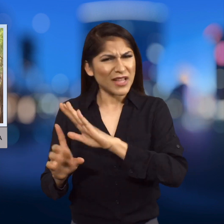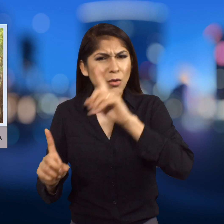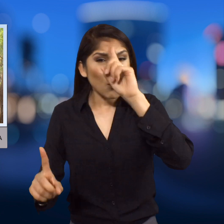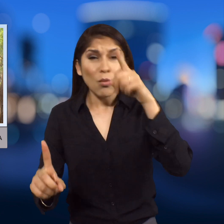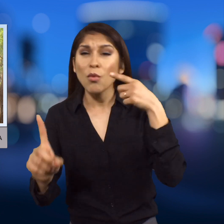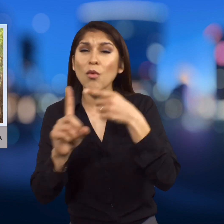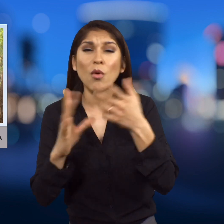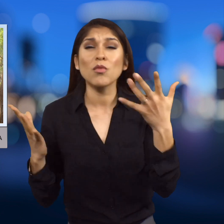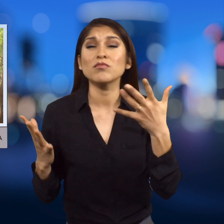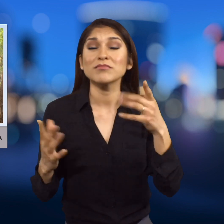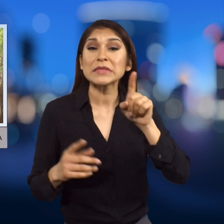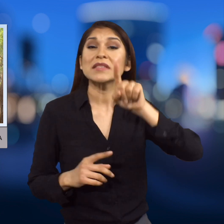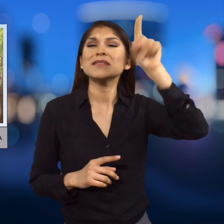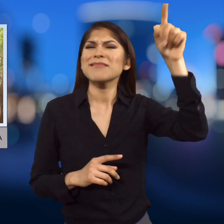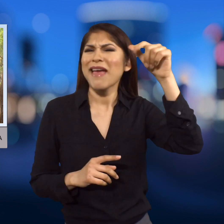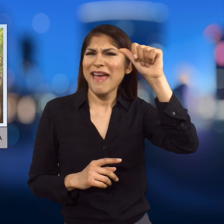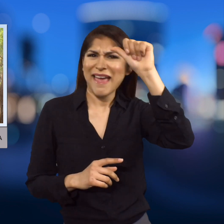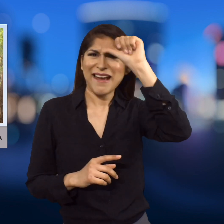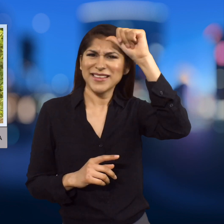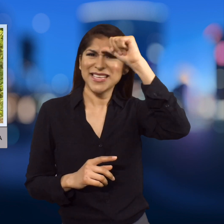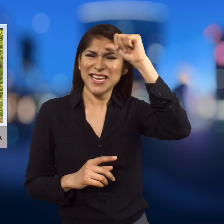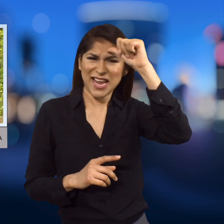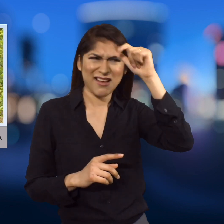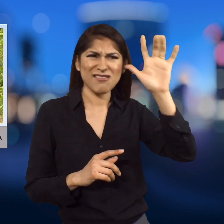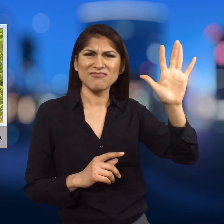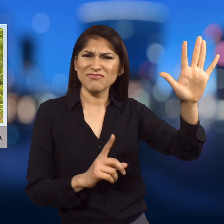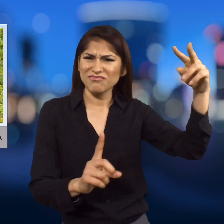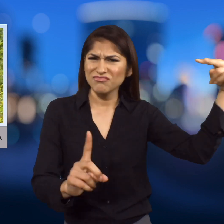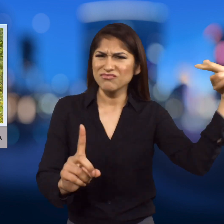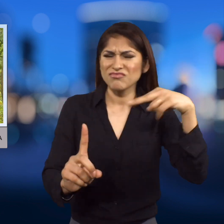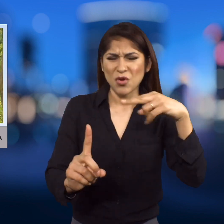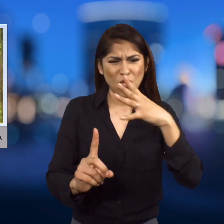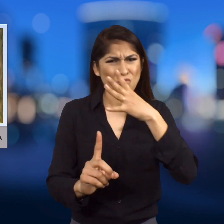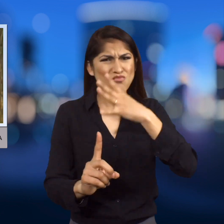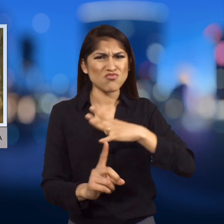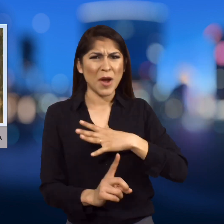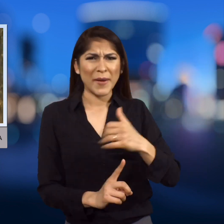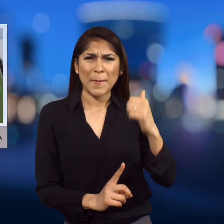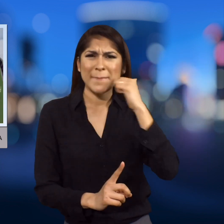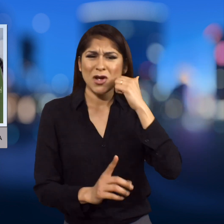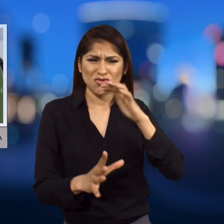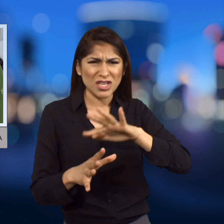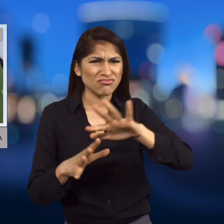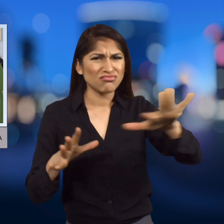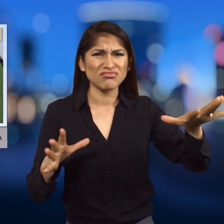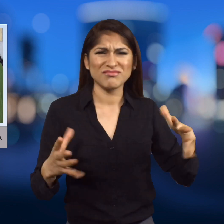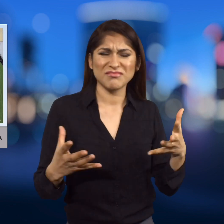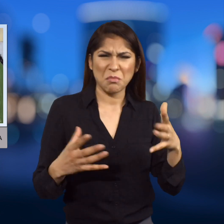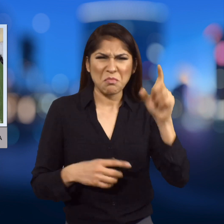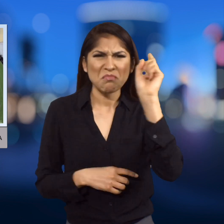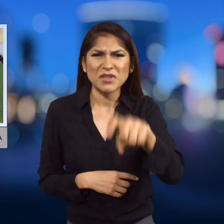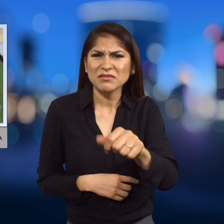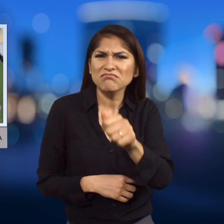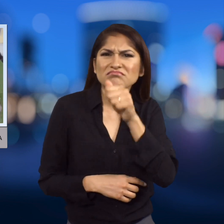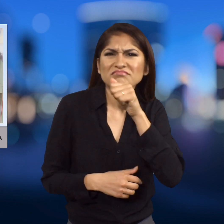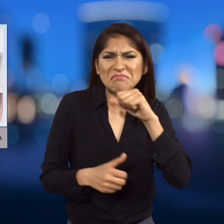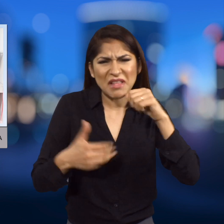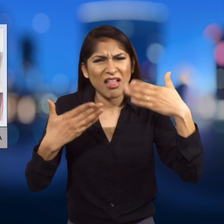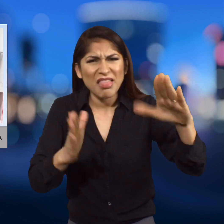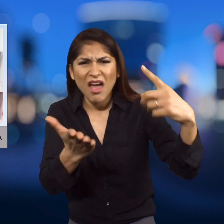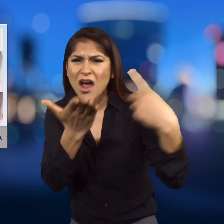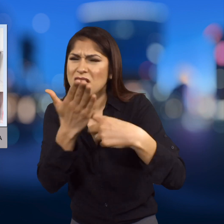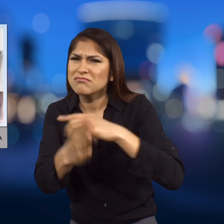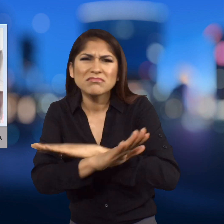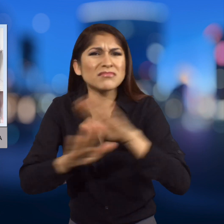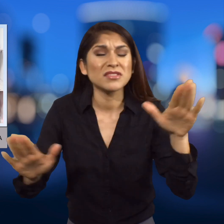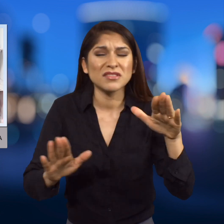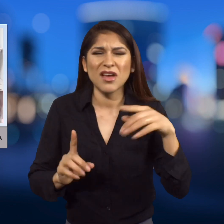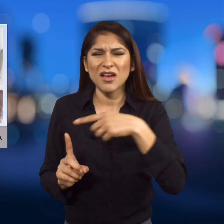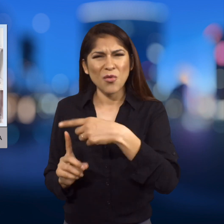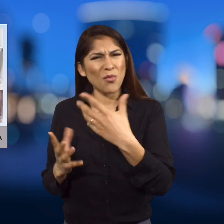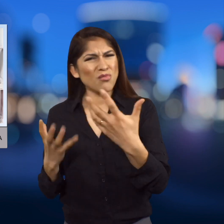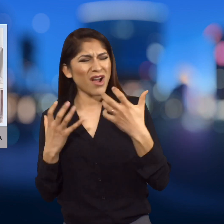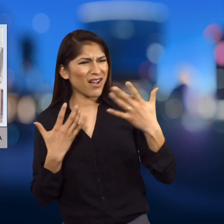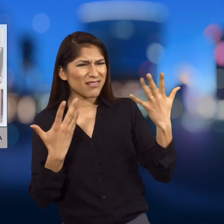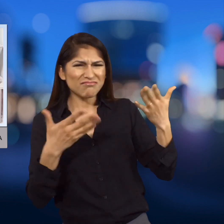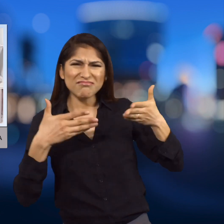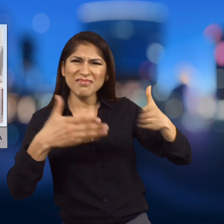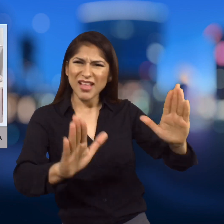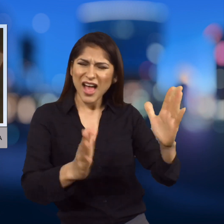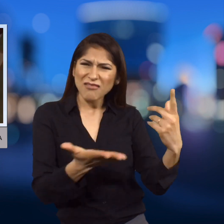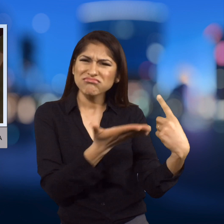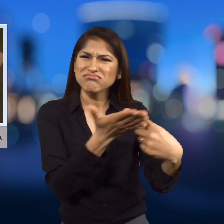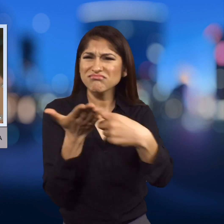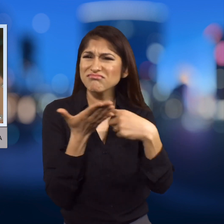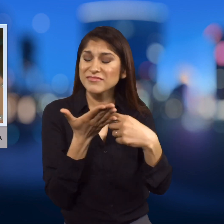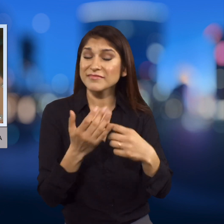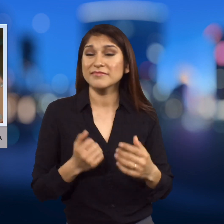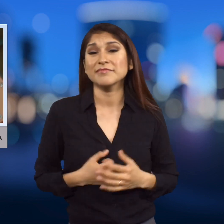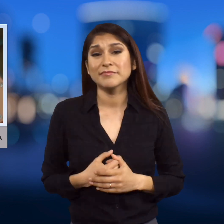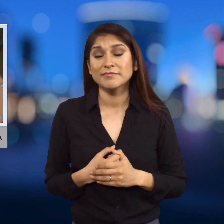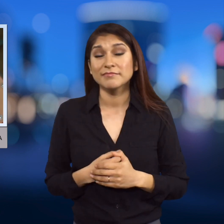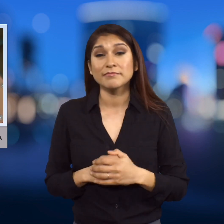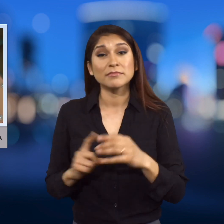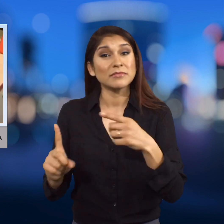And he is on a mission to break social taboos about women's menstruation in India.